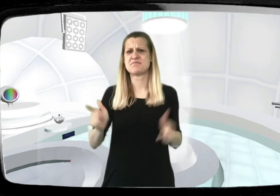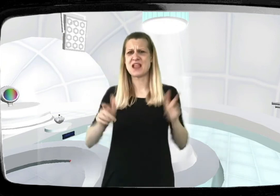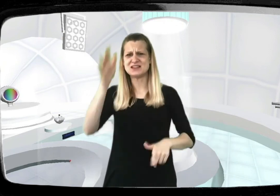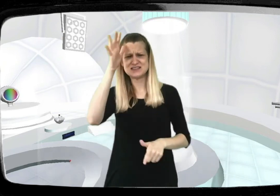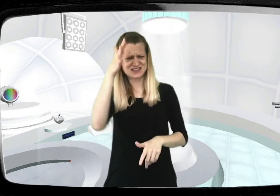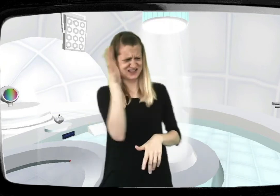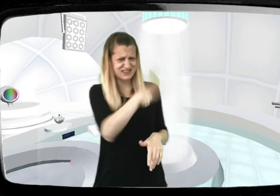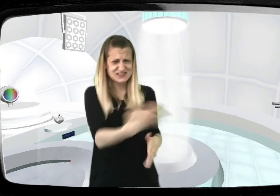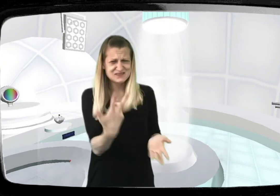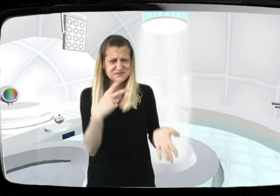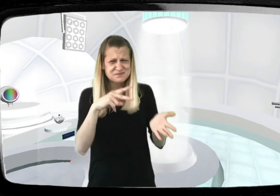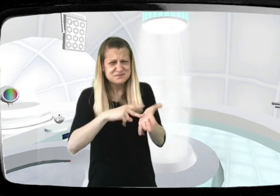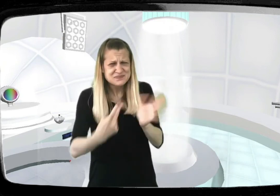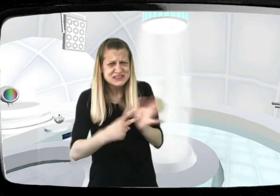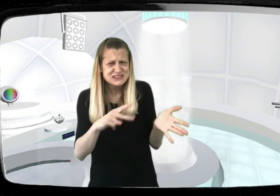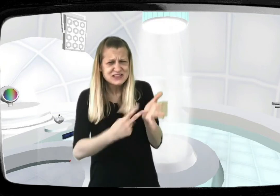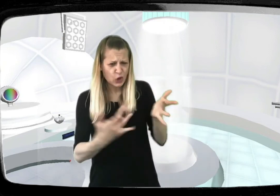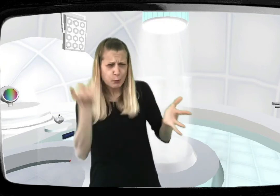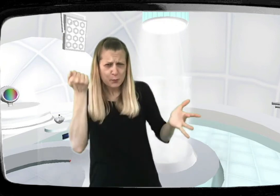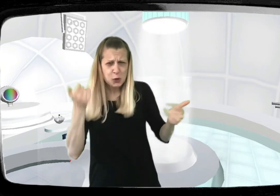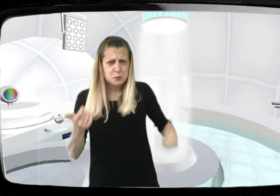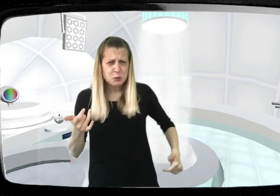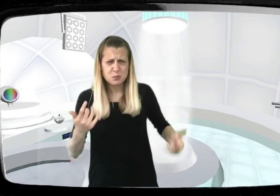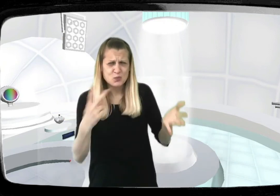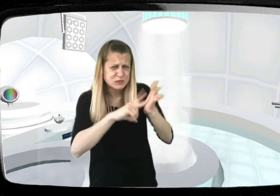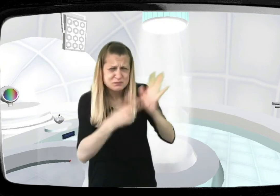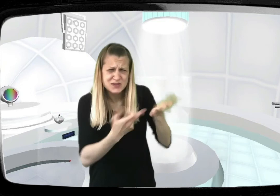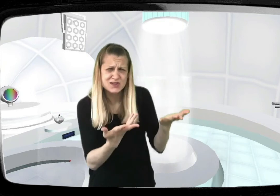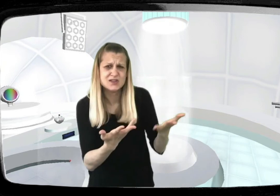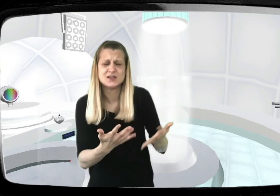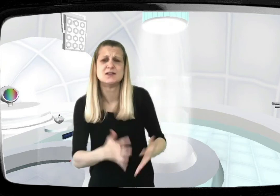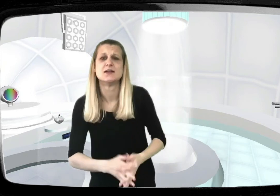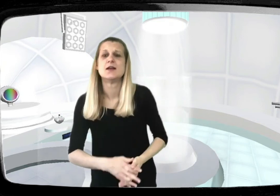"What on earth do you mean?" asked Mr. Teavee sharply.